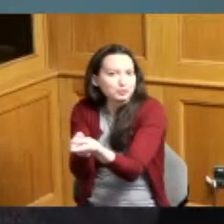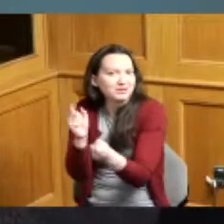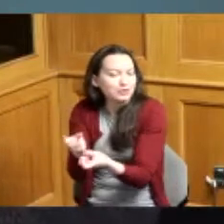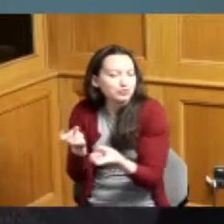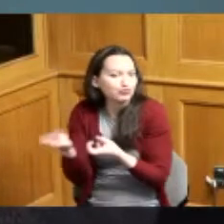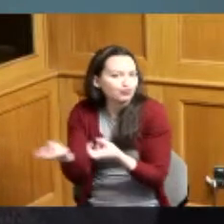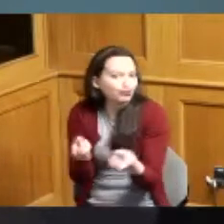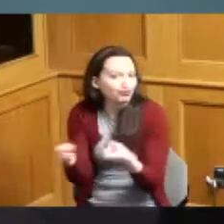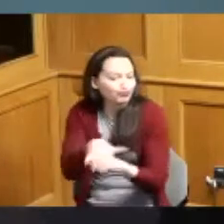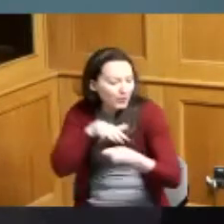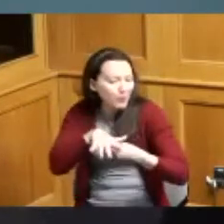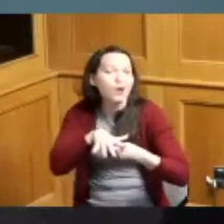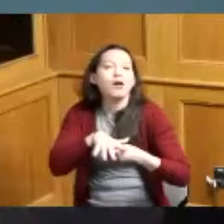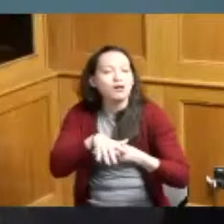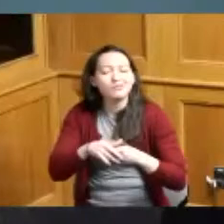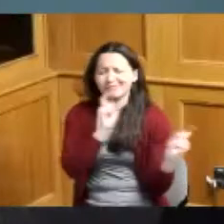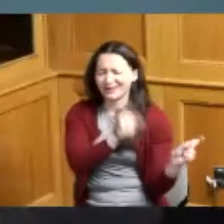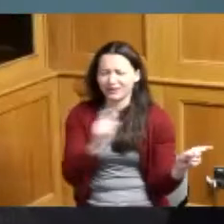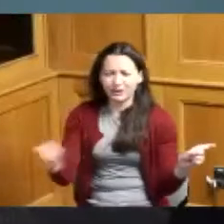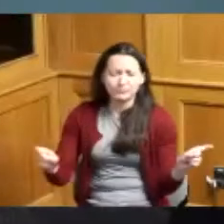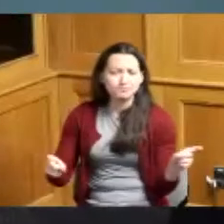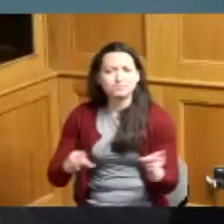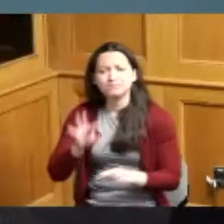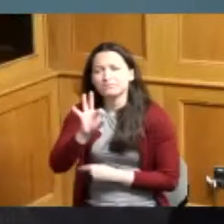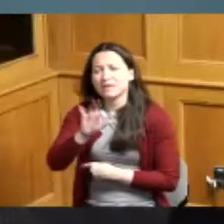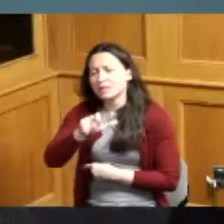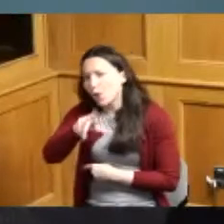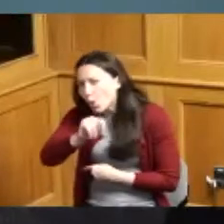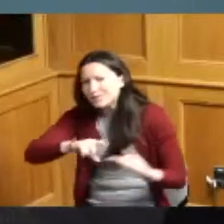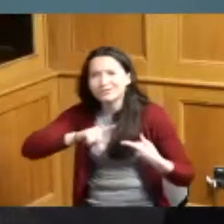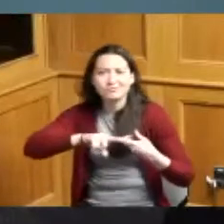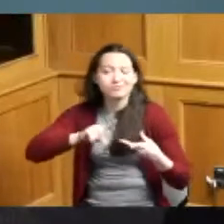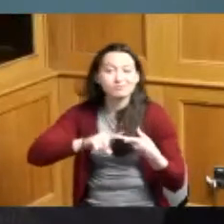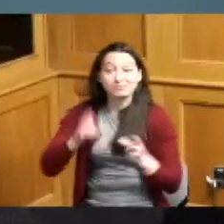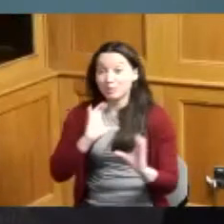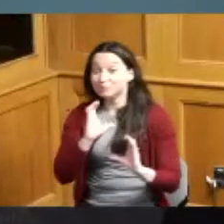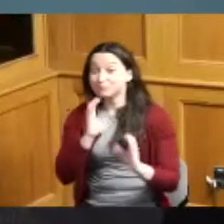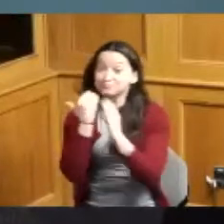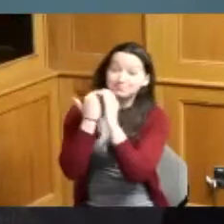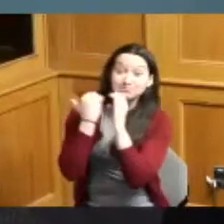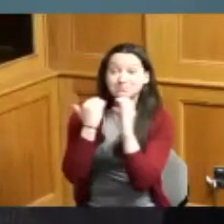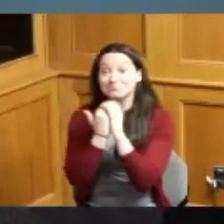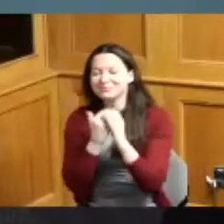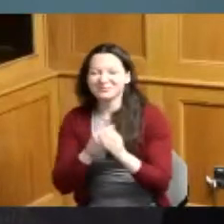and uh they were giving out some floats and people looking for some big boys and tartar sauce but it